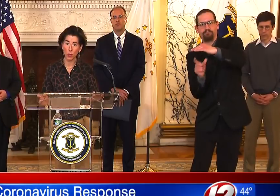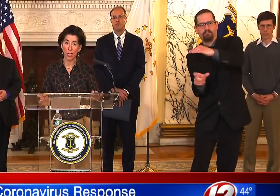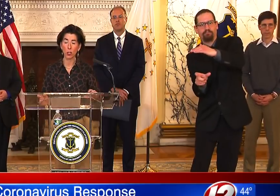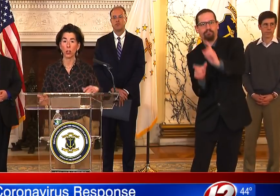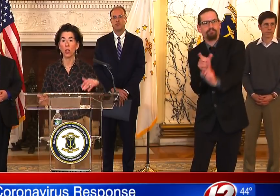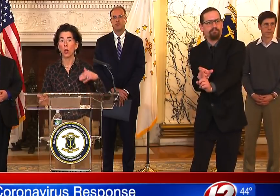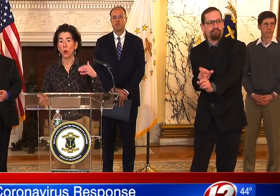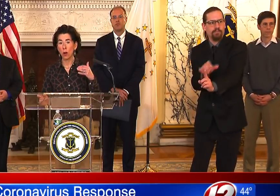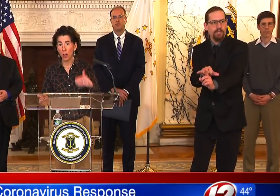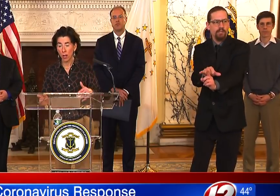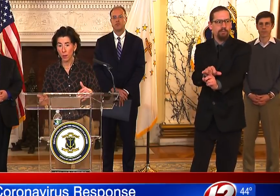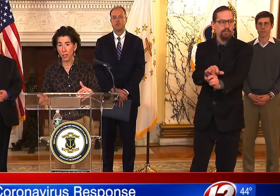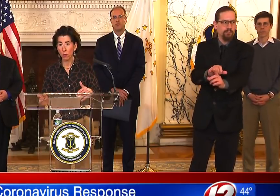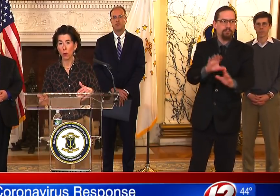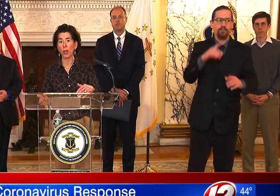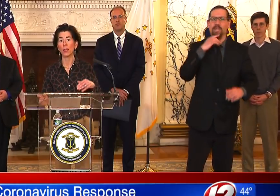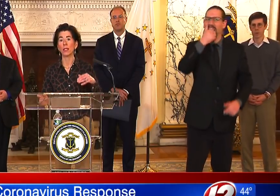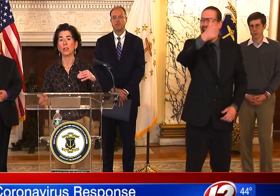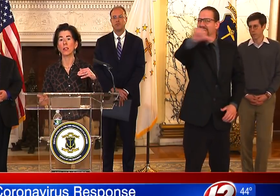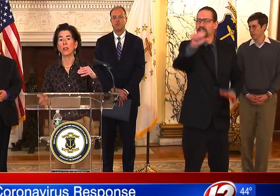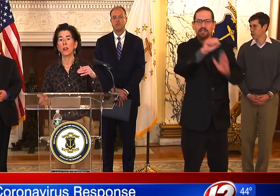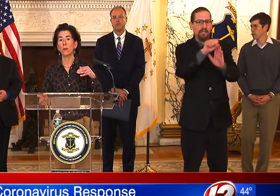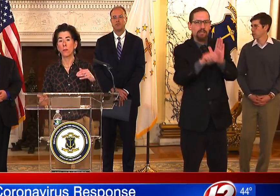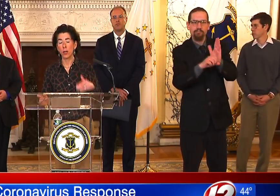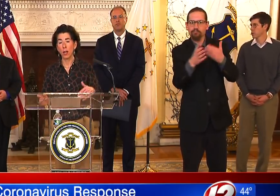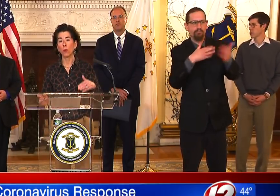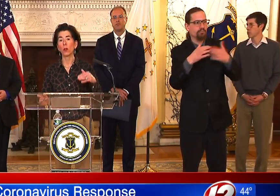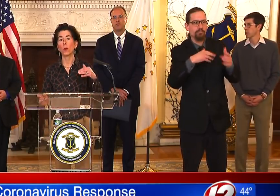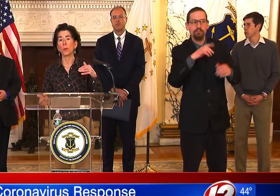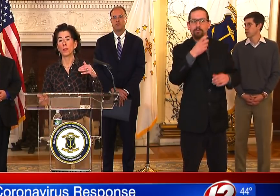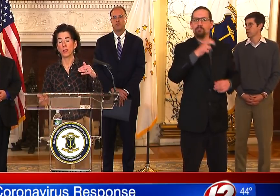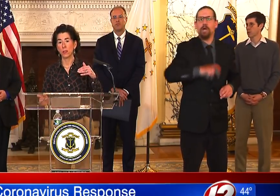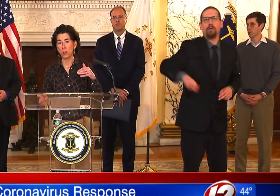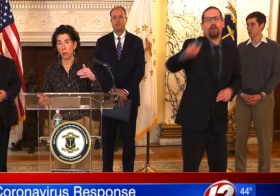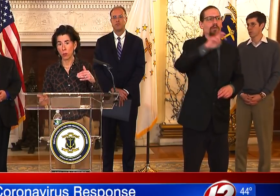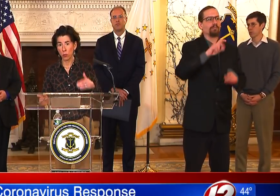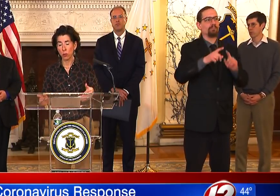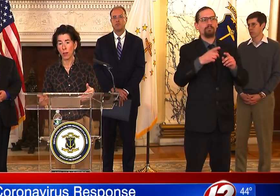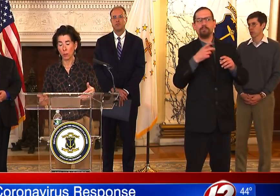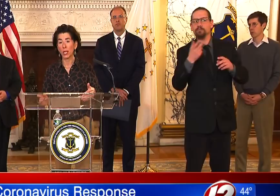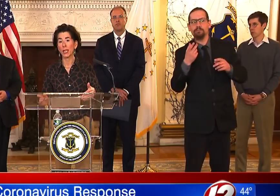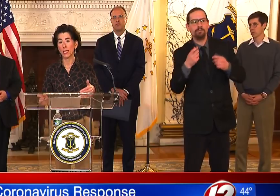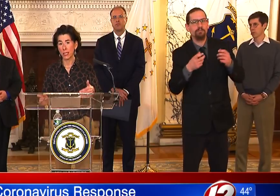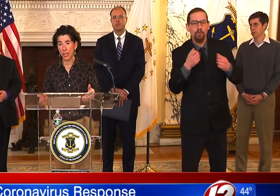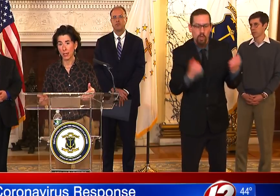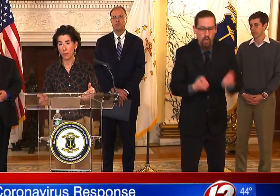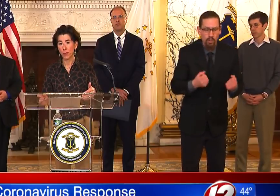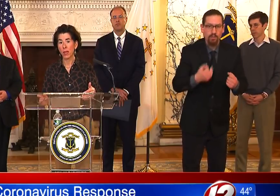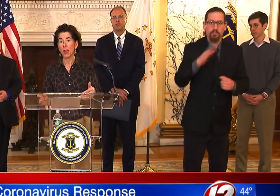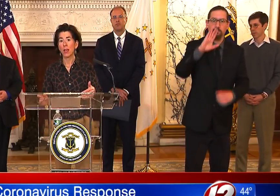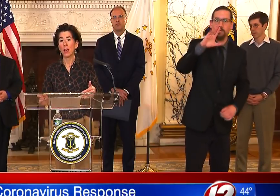ORDER IMPOSING A QUARANTINE ON ALL VISITORS FROM ANY STATE, BY